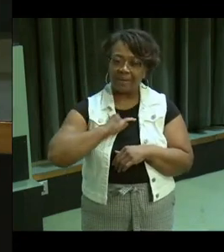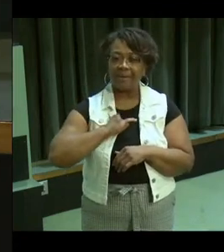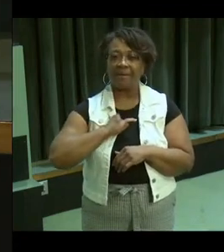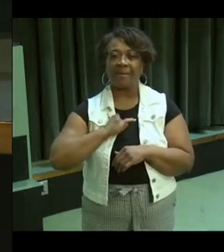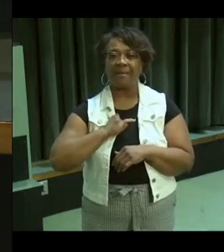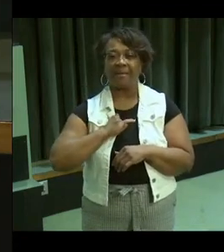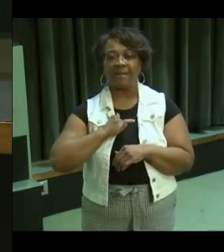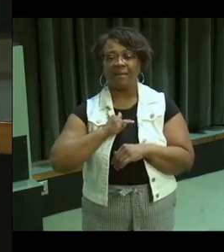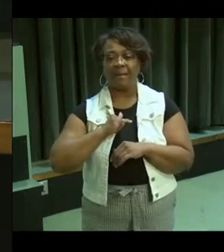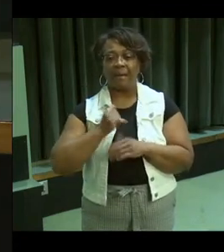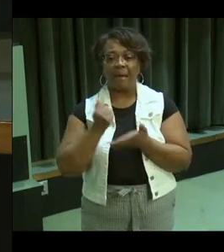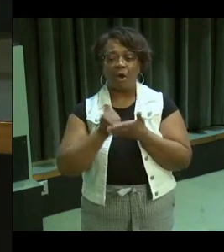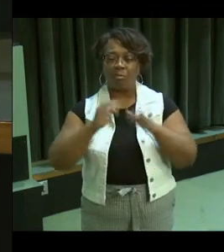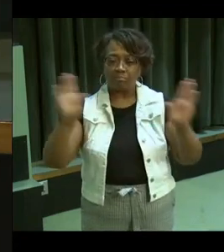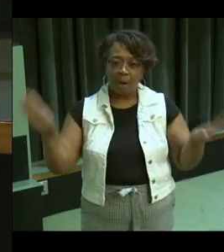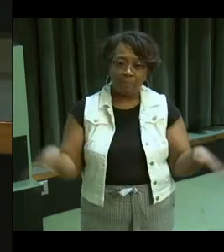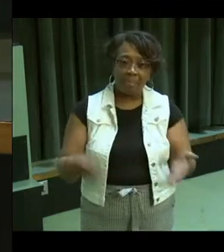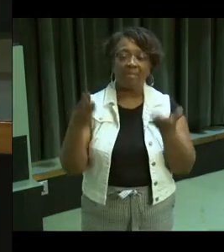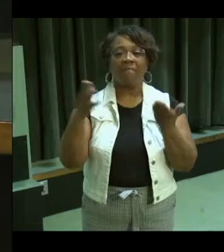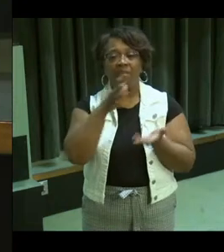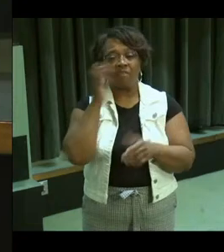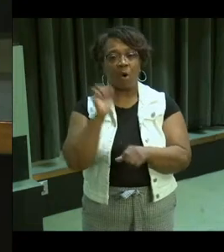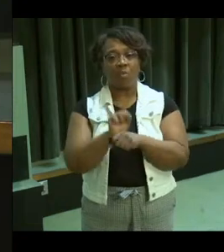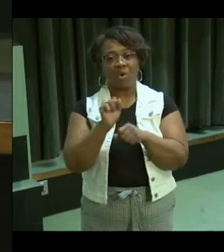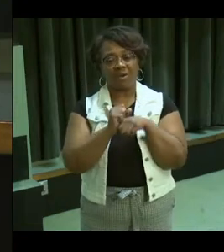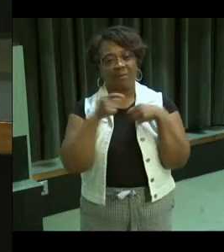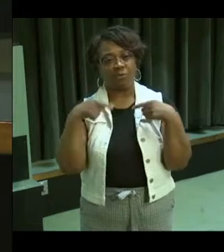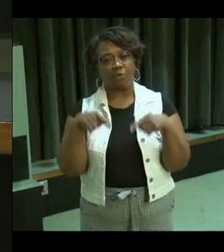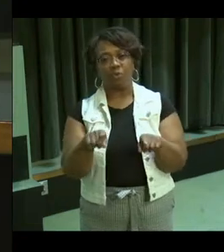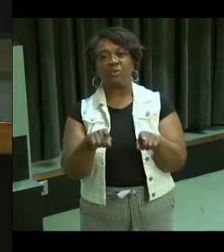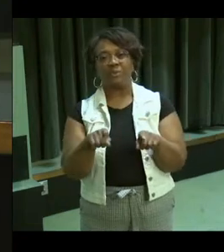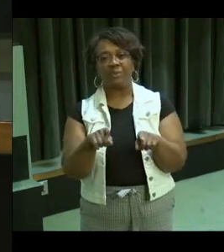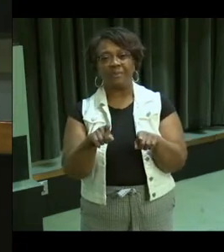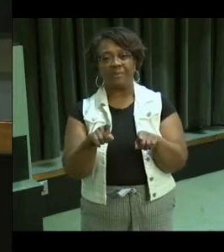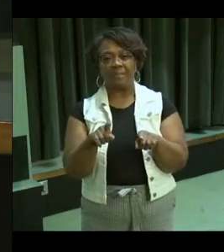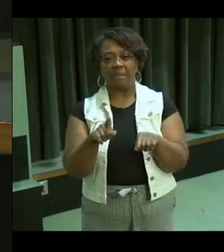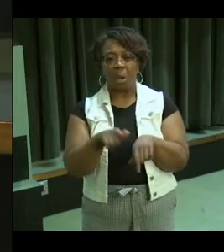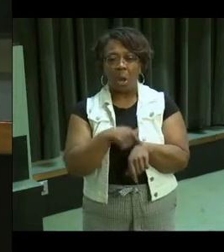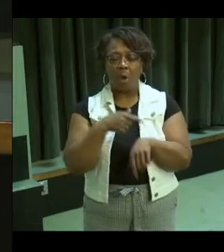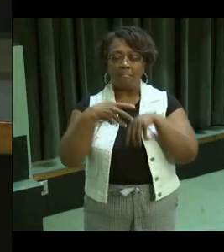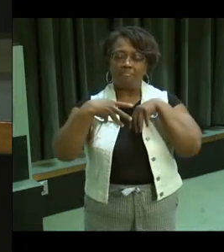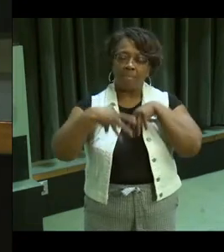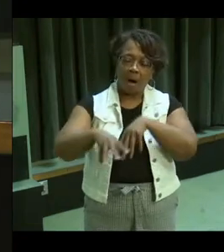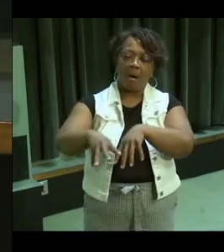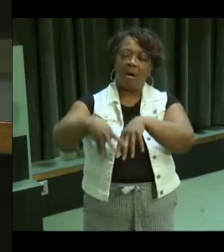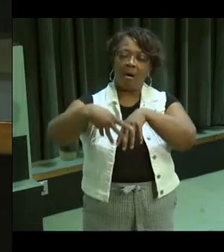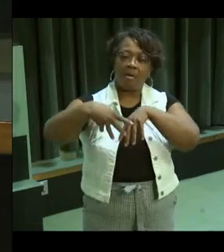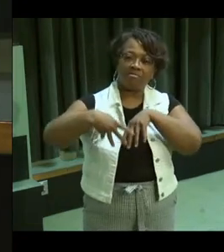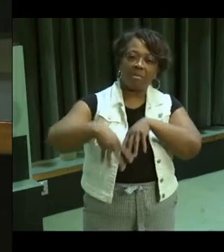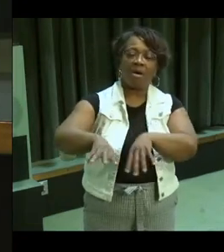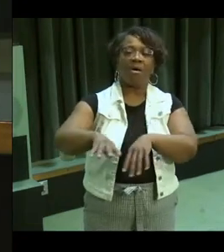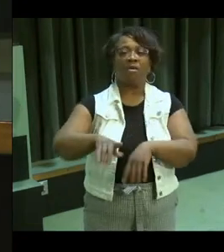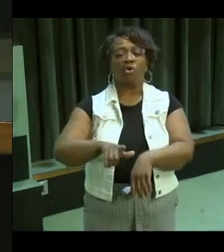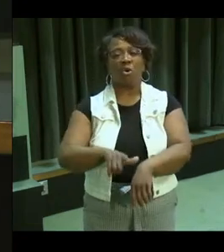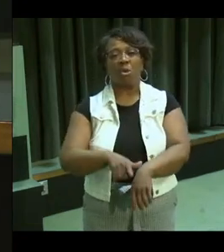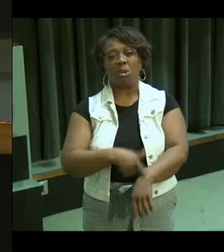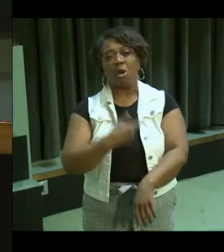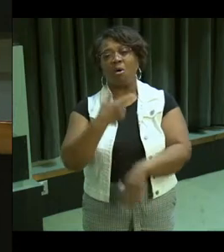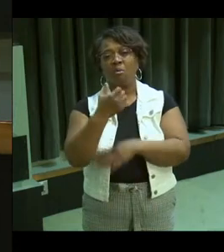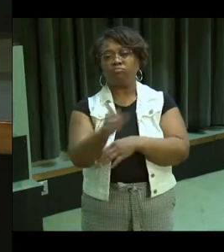served to uplift the farm workers during times, you know,